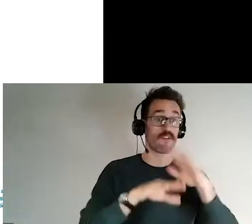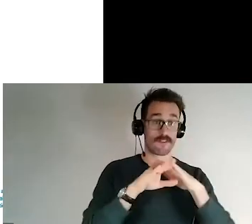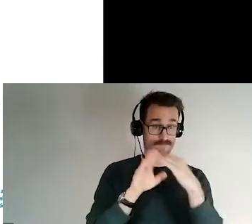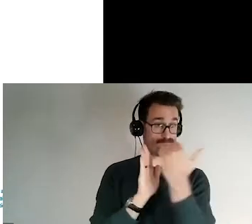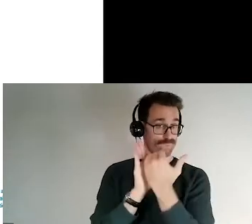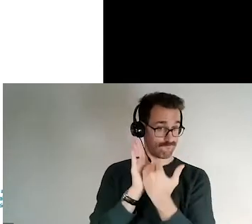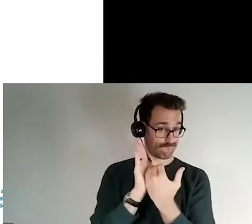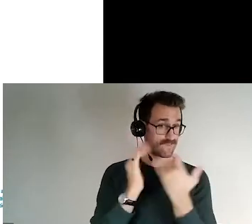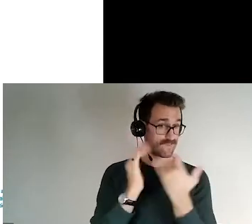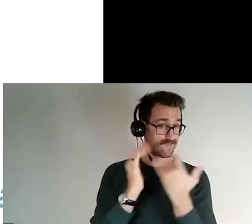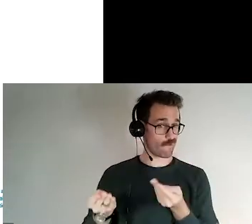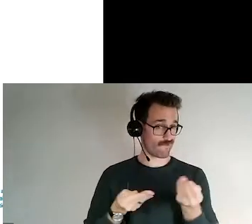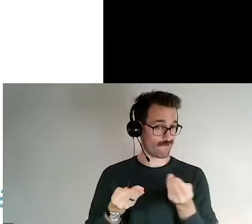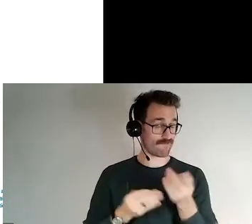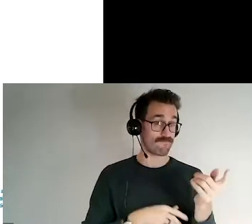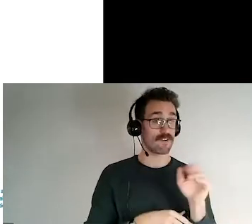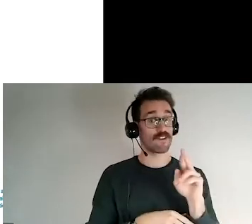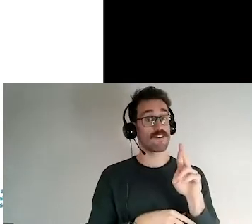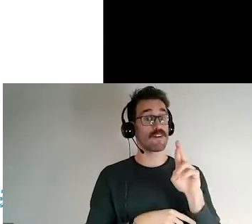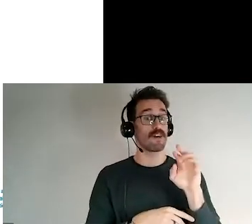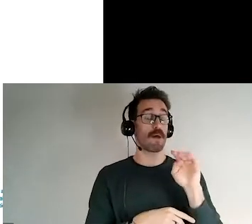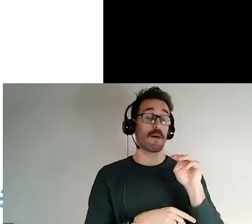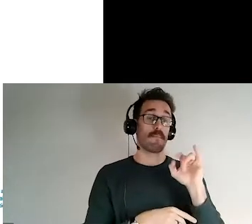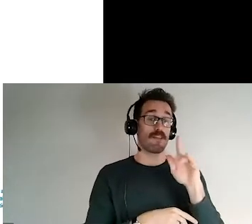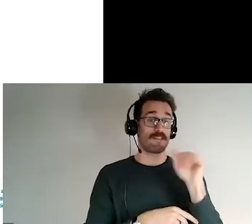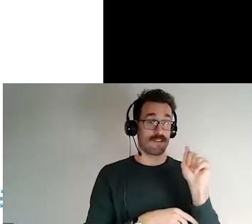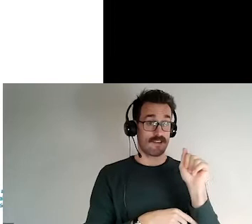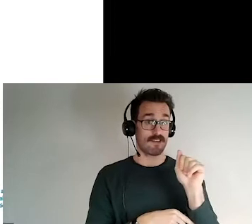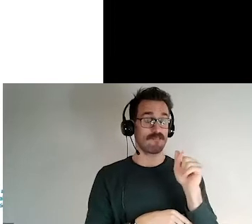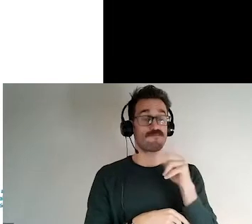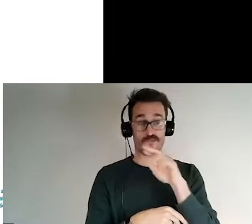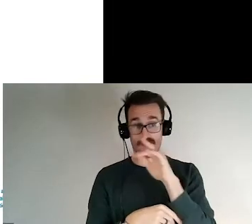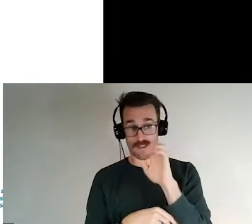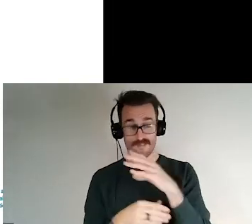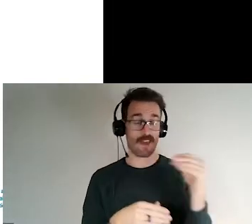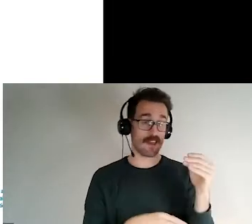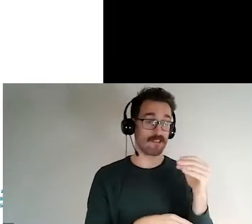Melissa Egan at Realize and Helen Anderson at the Arthritis Society. We're funded by the Social